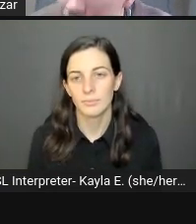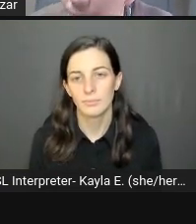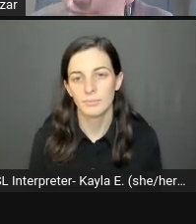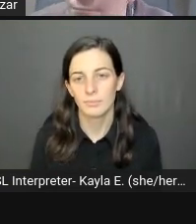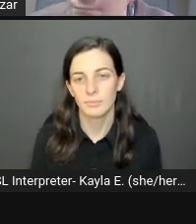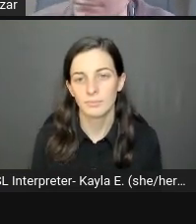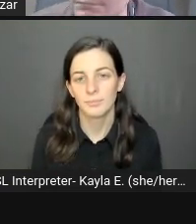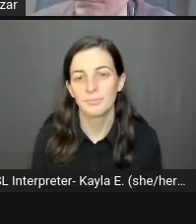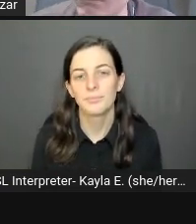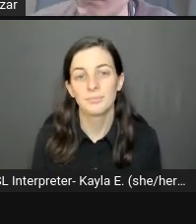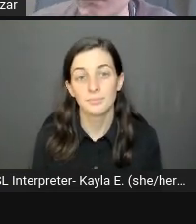Can everybody see my browser?